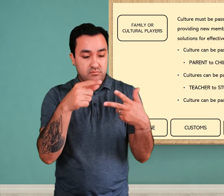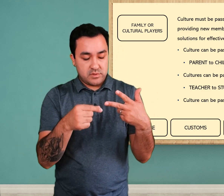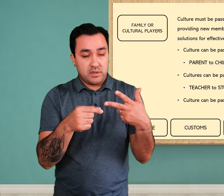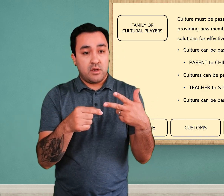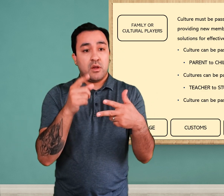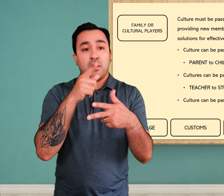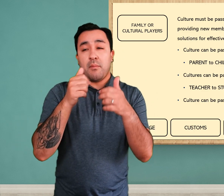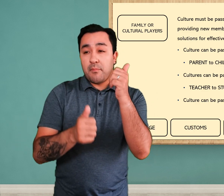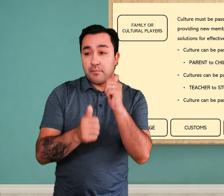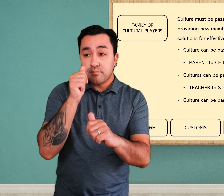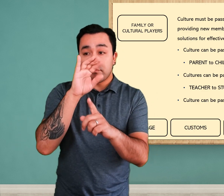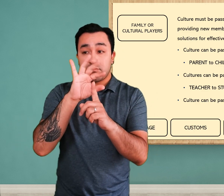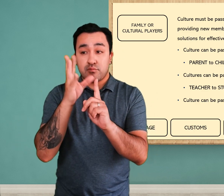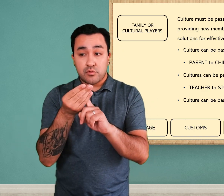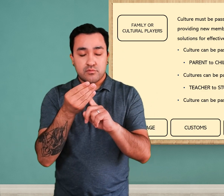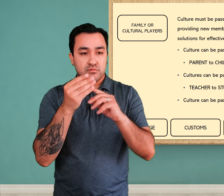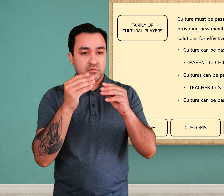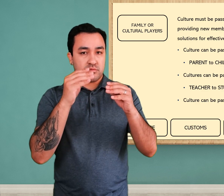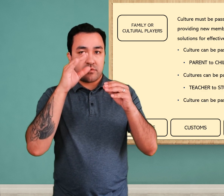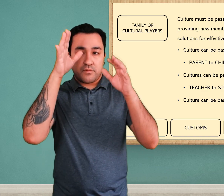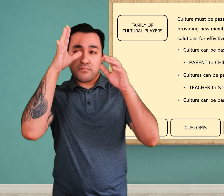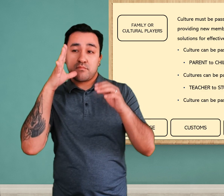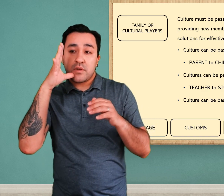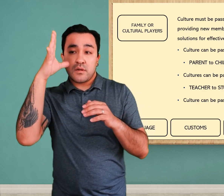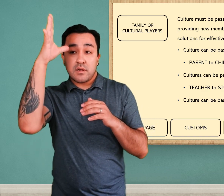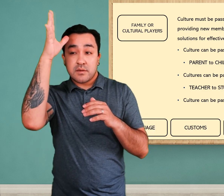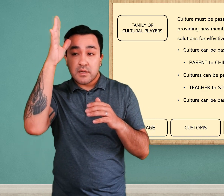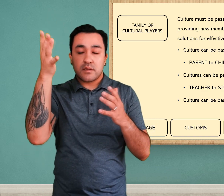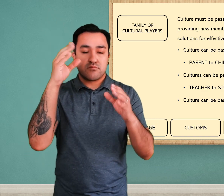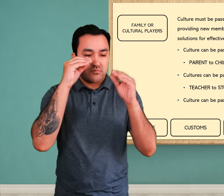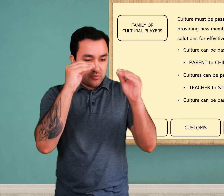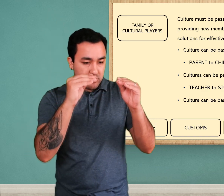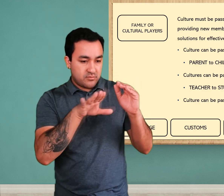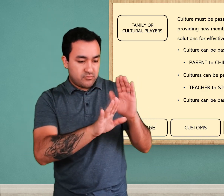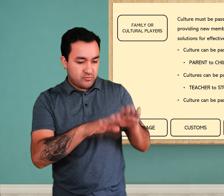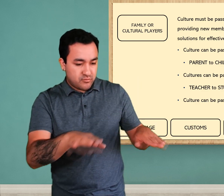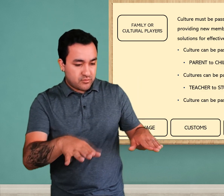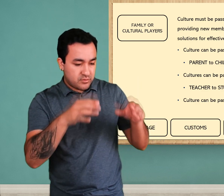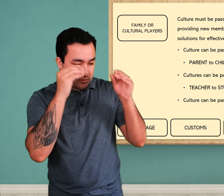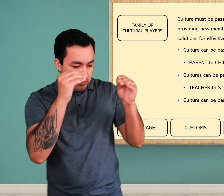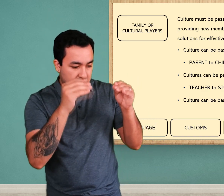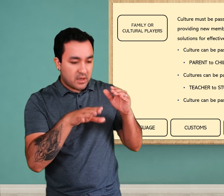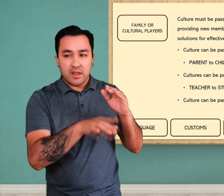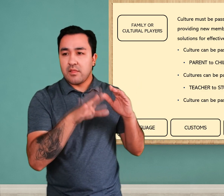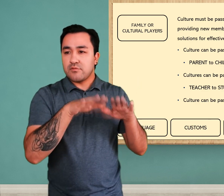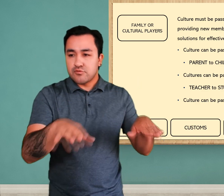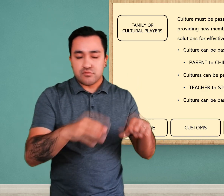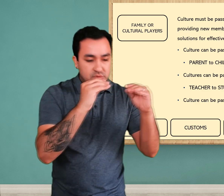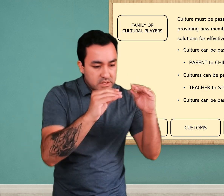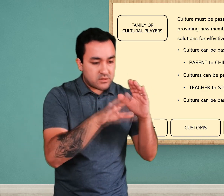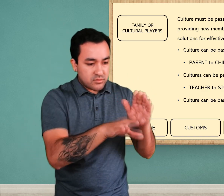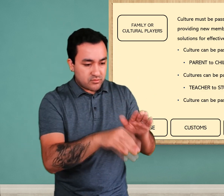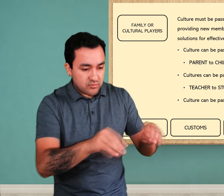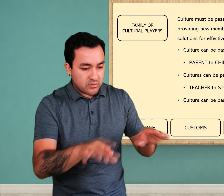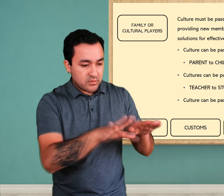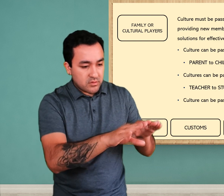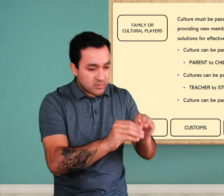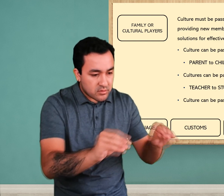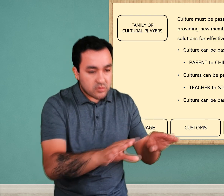Many cultures are passed down through family members. Parents teach their children who teach their children who teach their children.